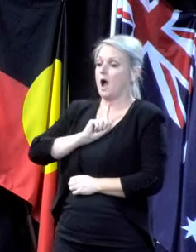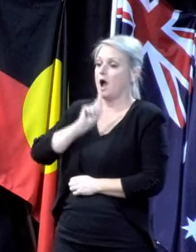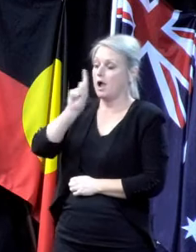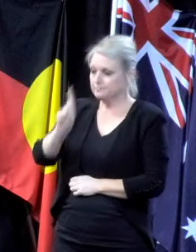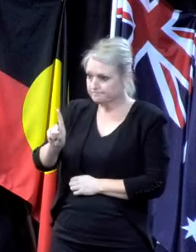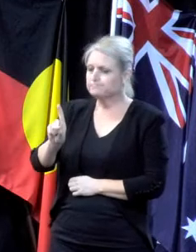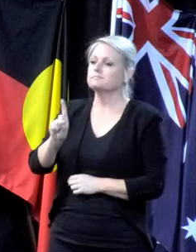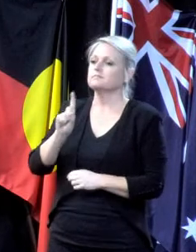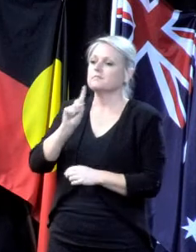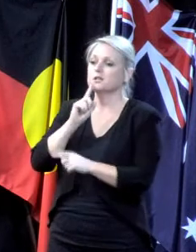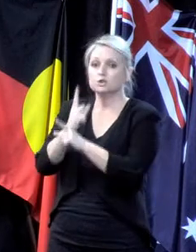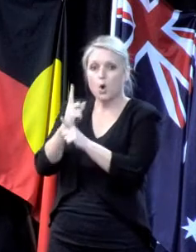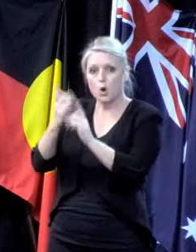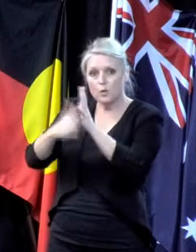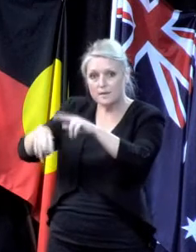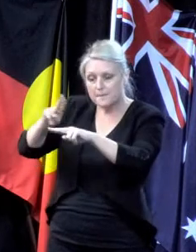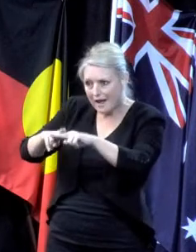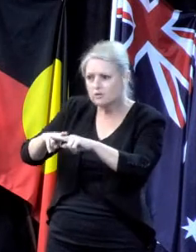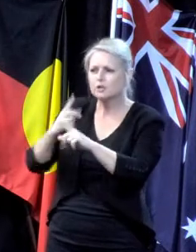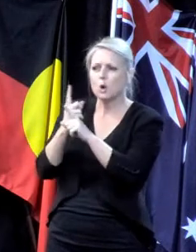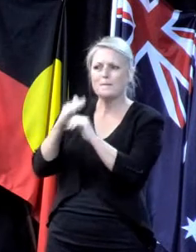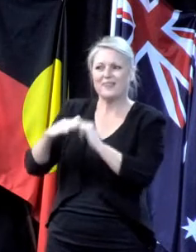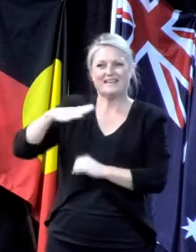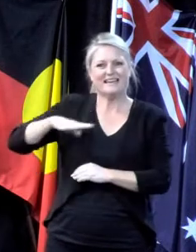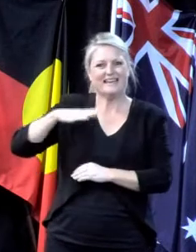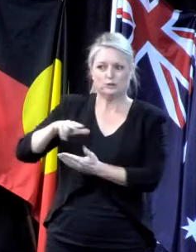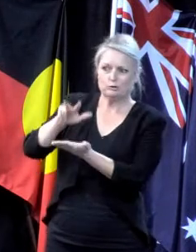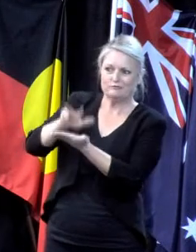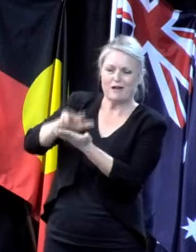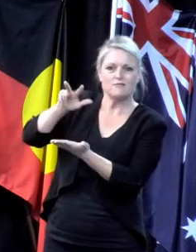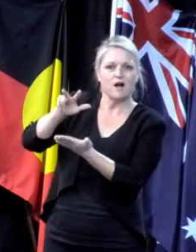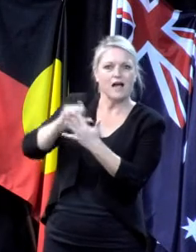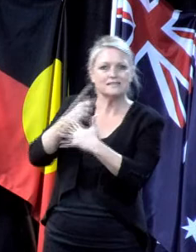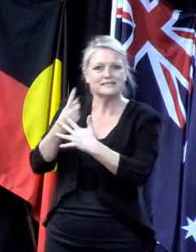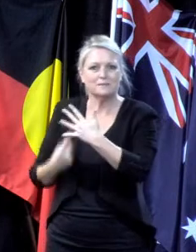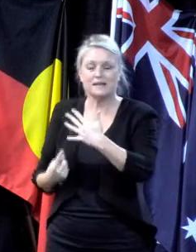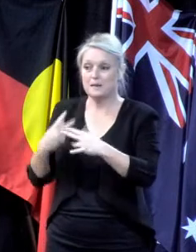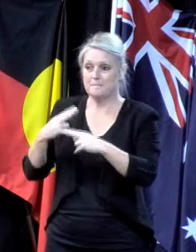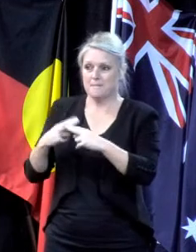their student with a disability, that ultimately doesn’t, you know, mean anything to them, doesn’t interpret well to them